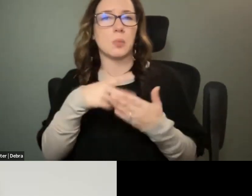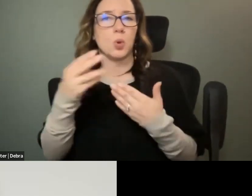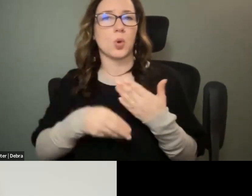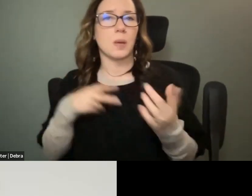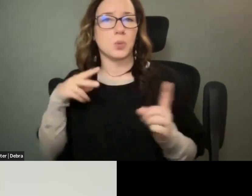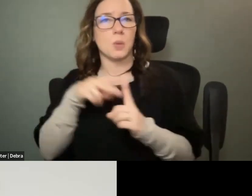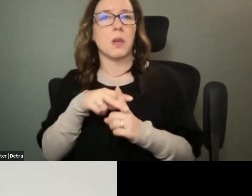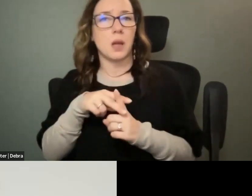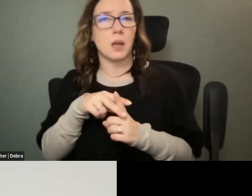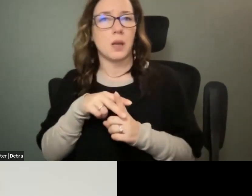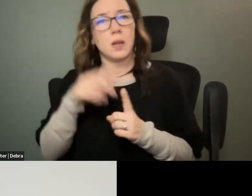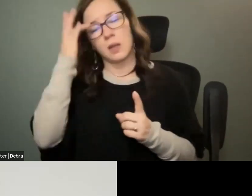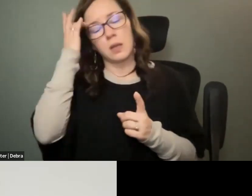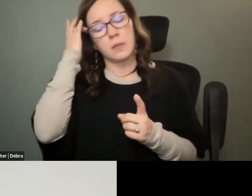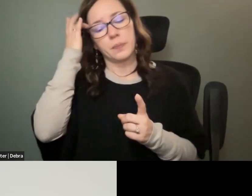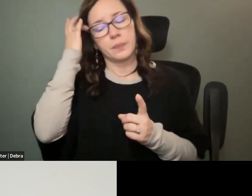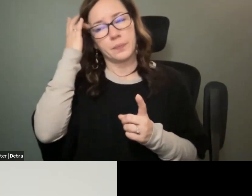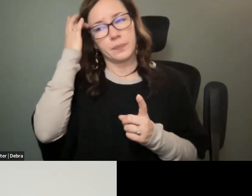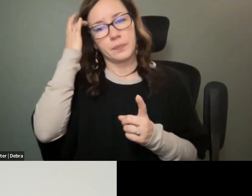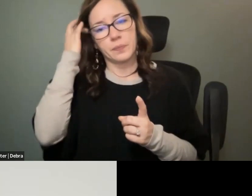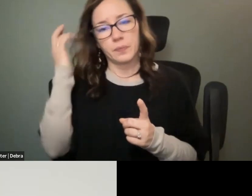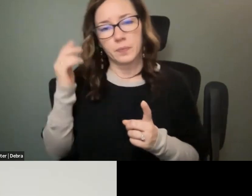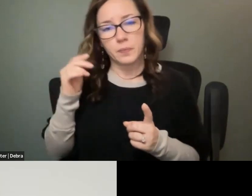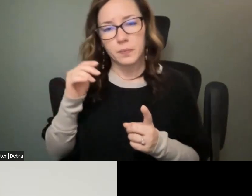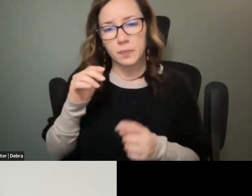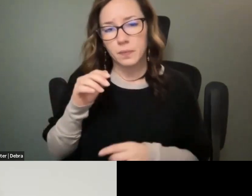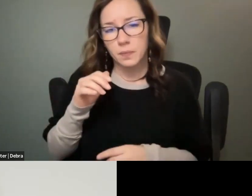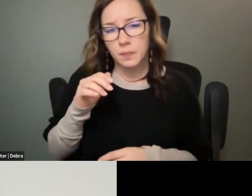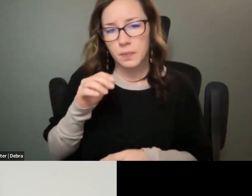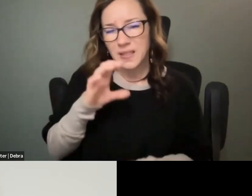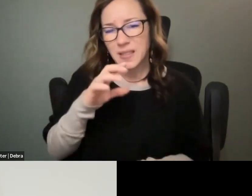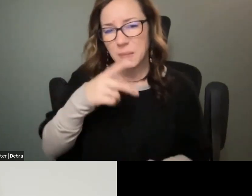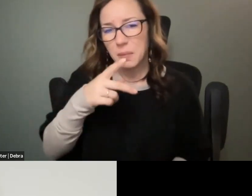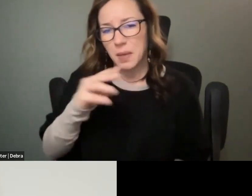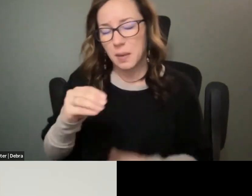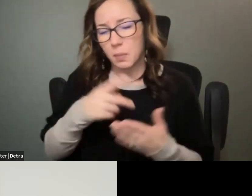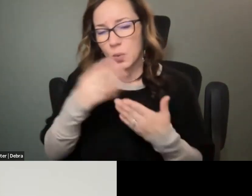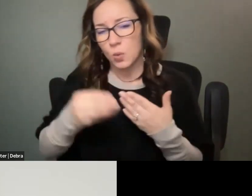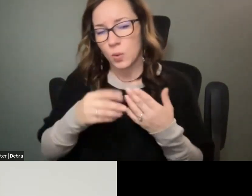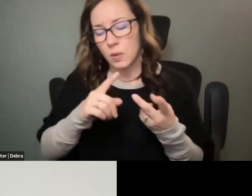trying to decide between applying to the